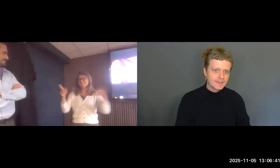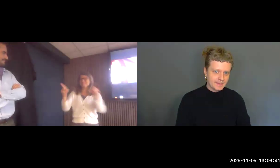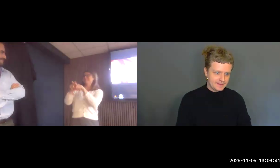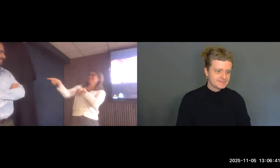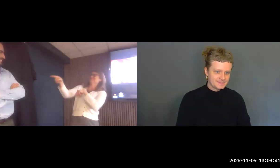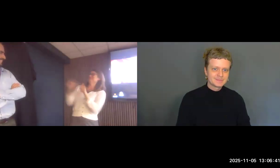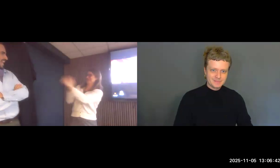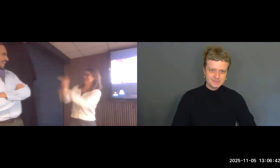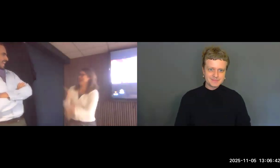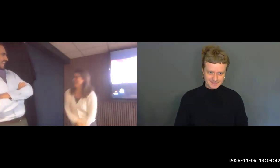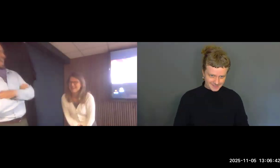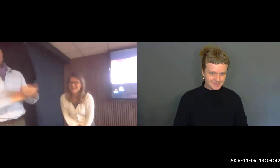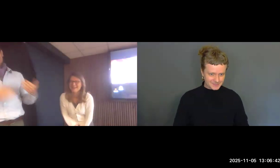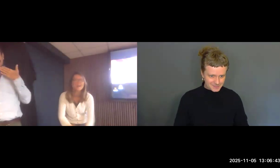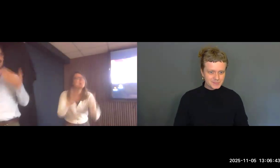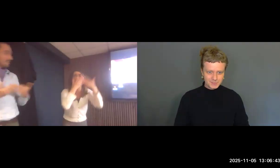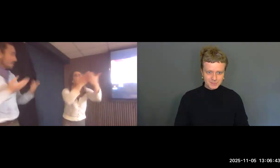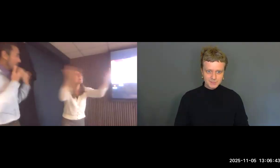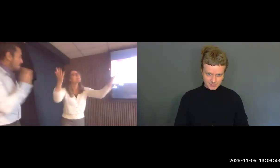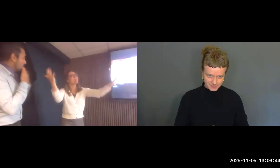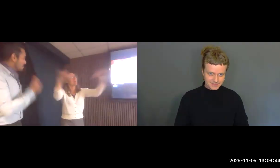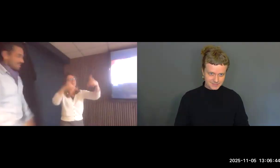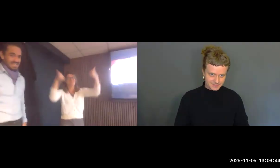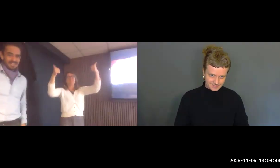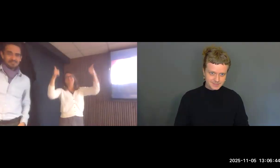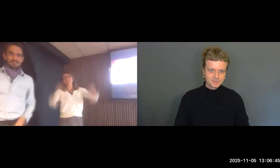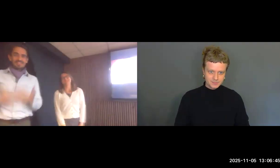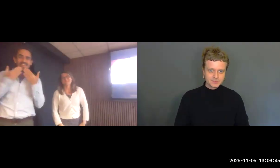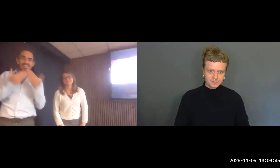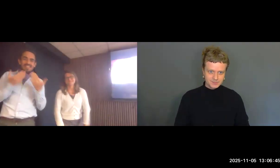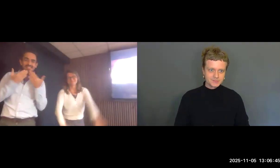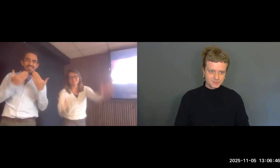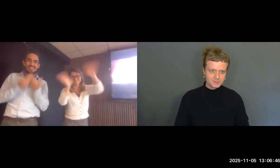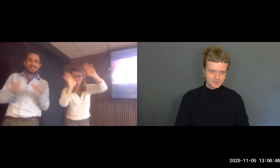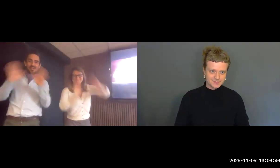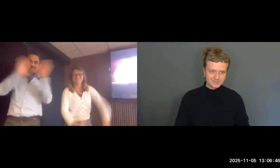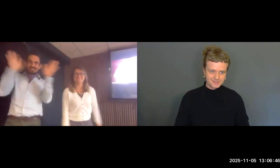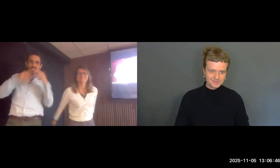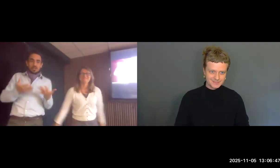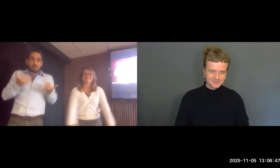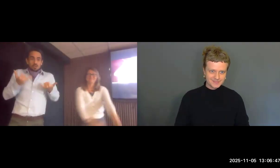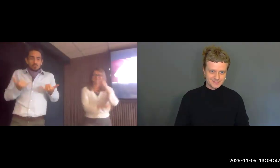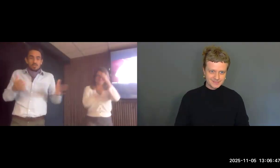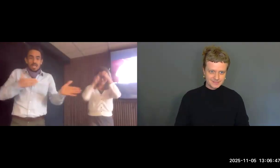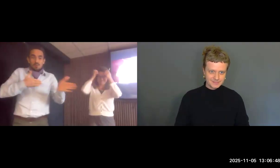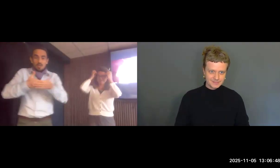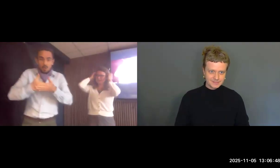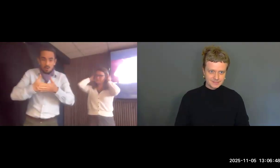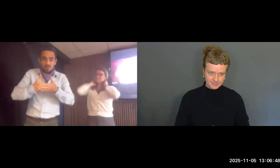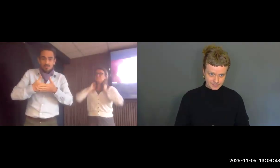Now, just to say, the same as you wanted to say there, thank you all so much to everybody, thank you all for coming. We really appreciate everybody for coming, thank you very much.